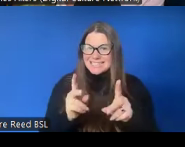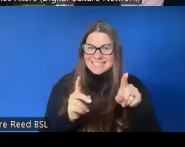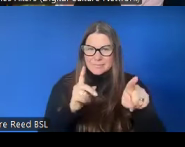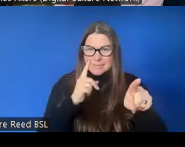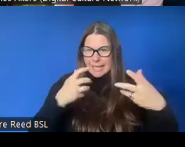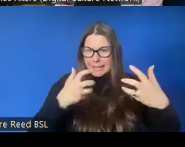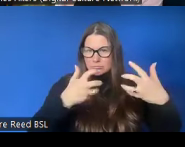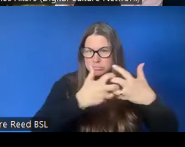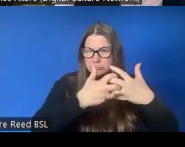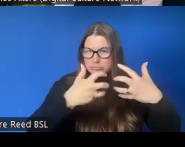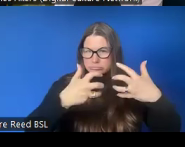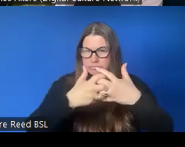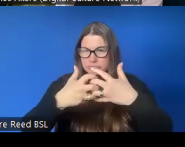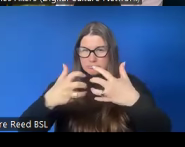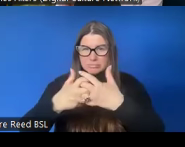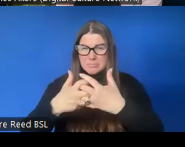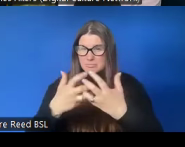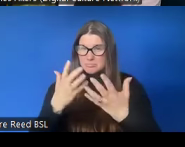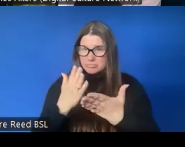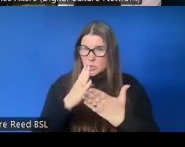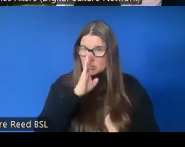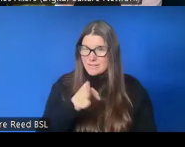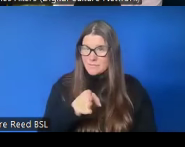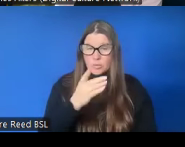and some of it's quite straightforward is that you can link these data sets together.